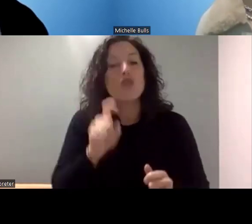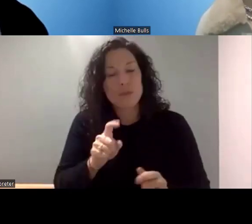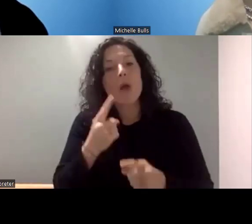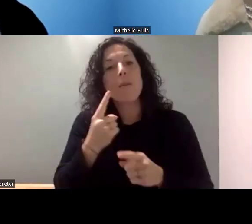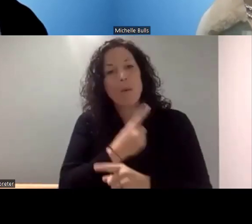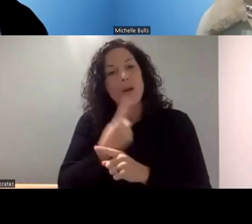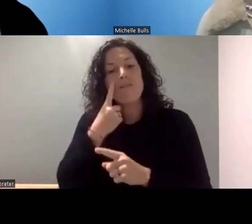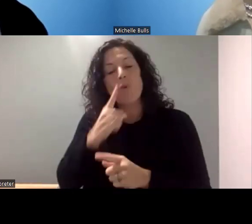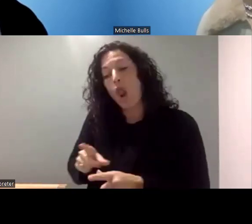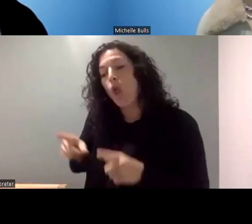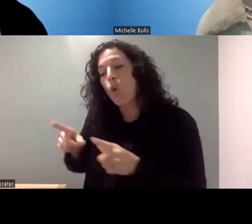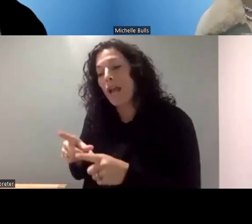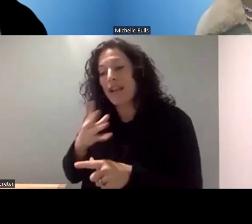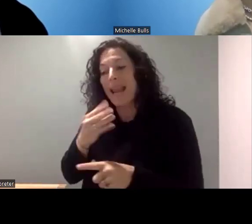and appropriate for the science.